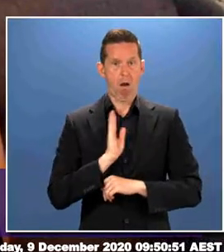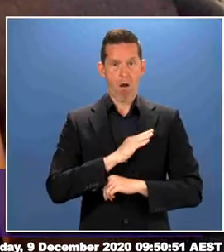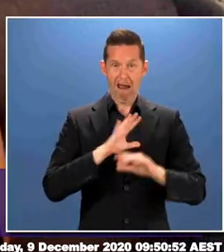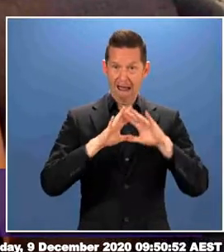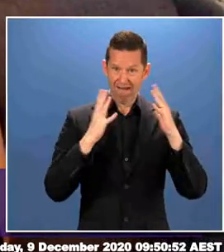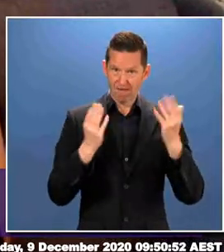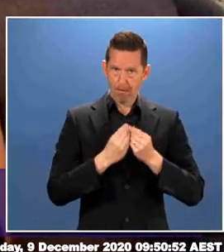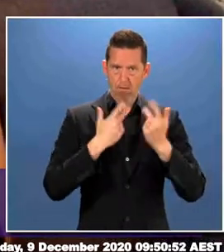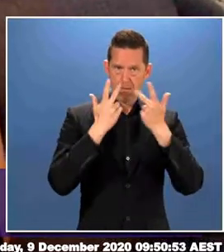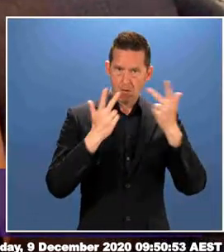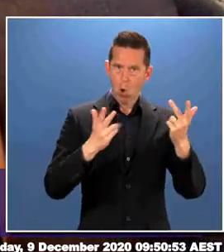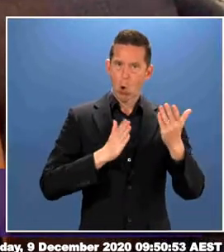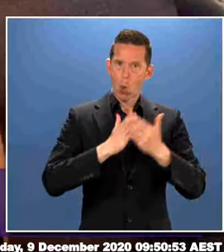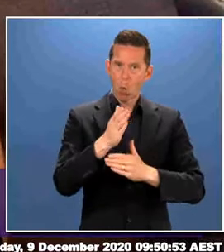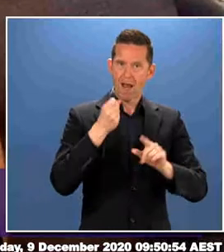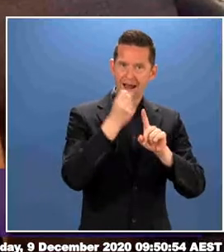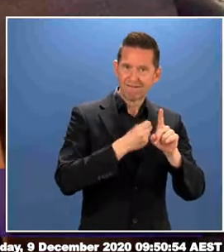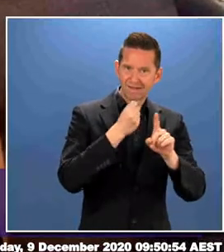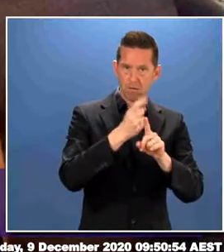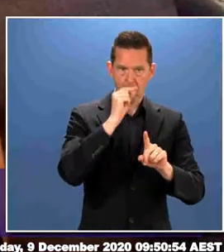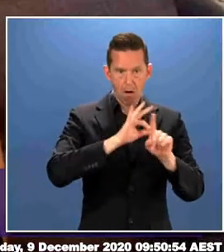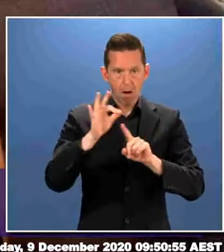to improve situations for their community.